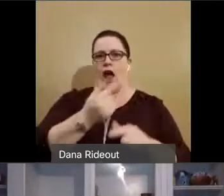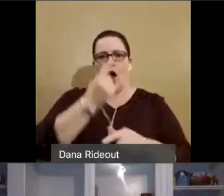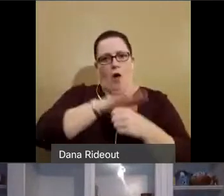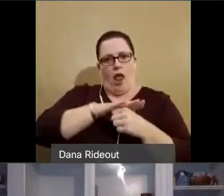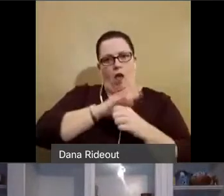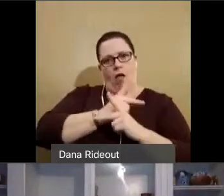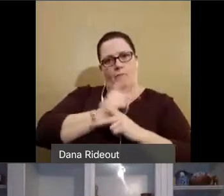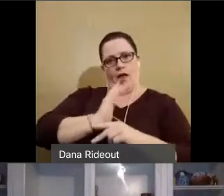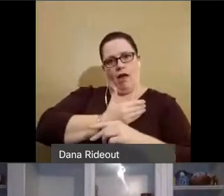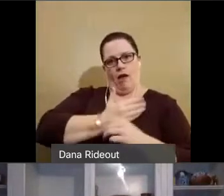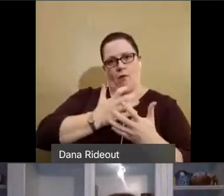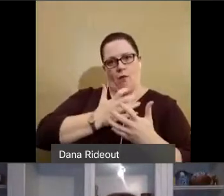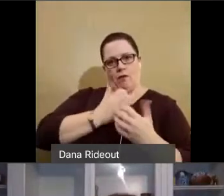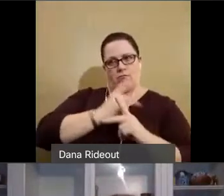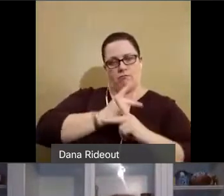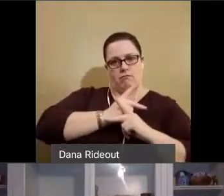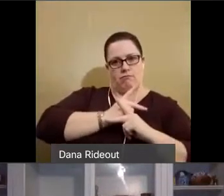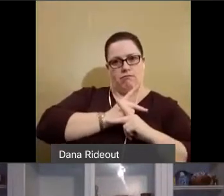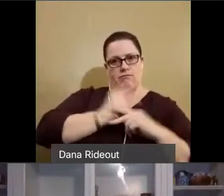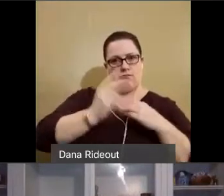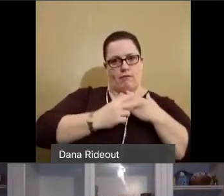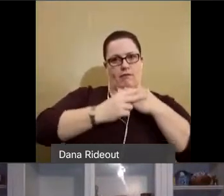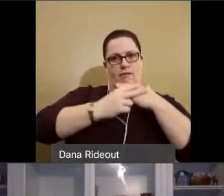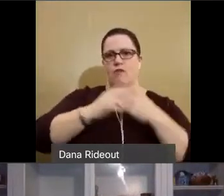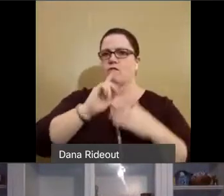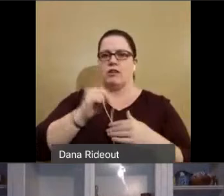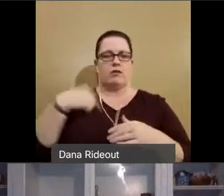Were only as safe as the most vulnerable now.